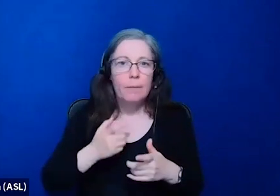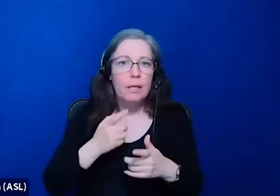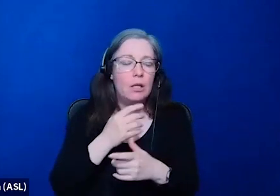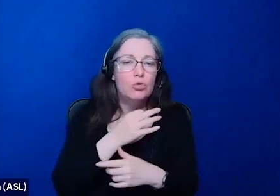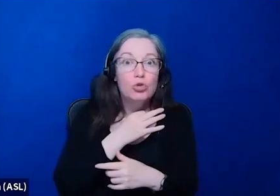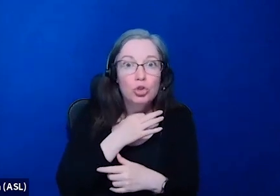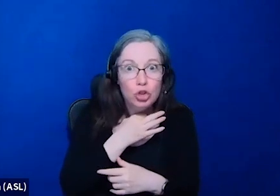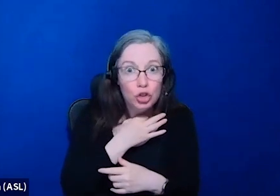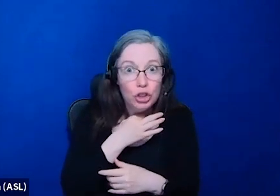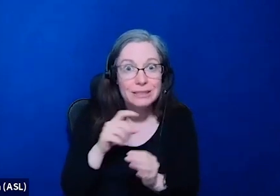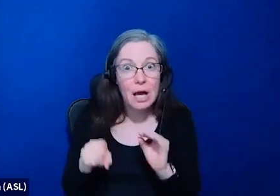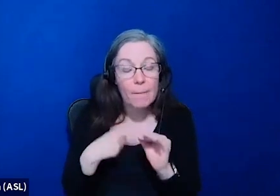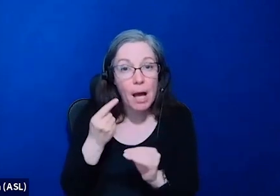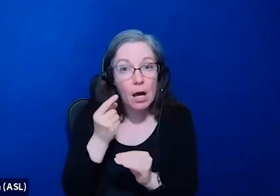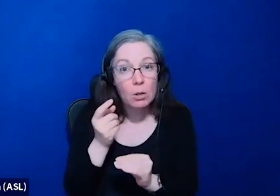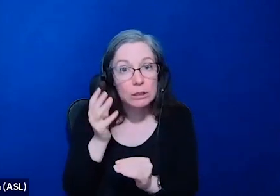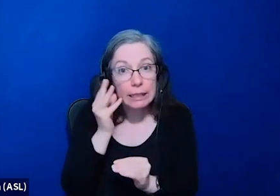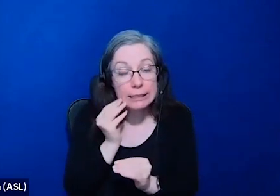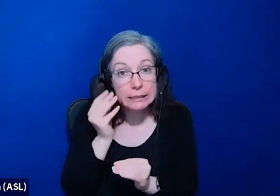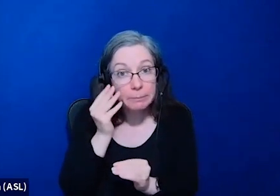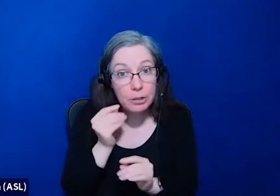about the experience of the parastronaut candidates.